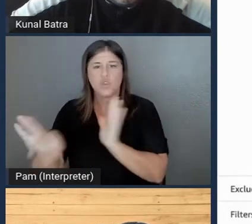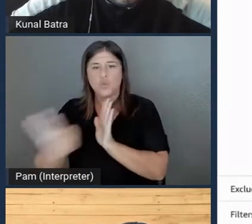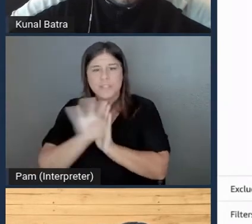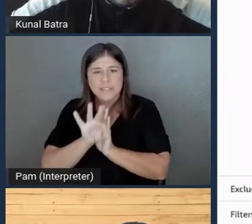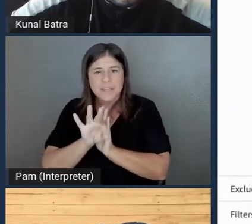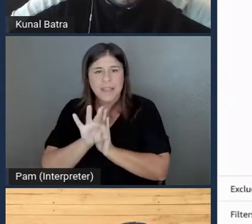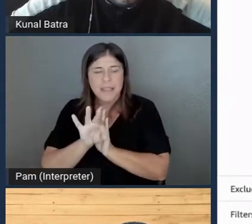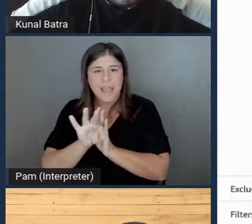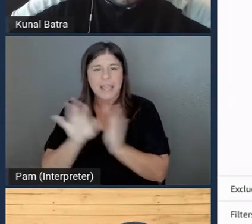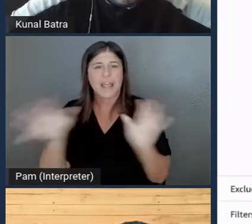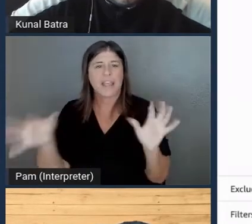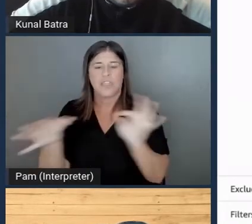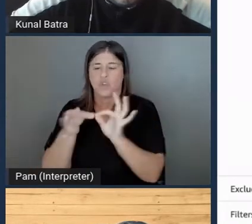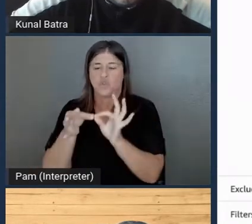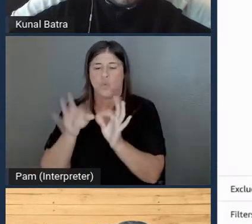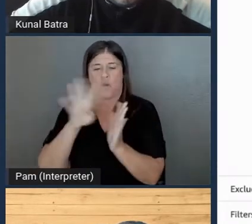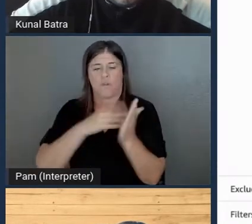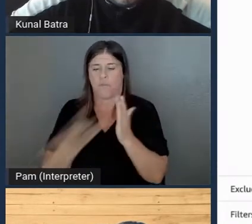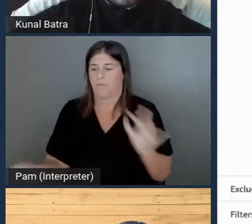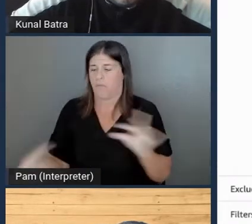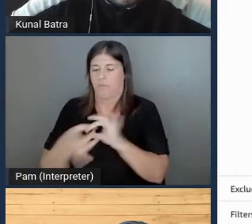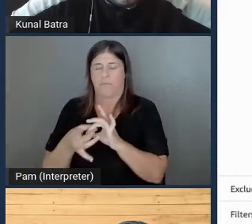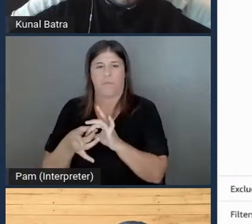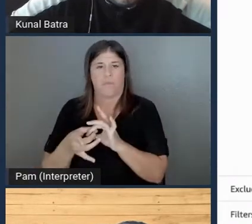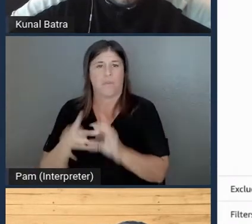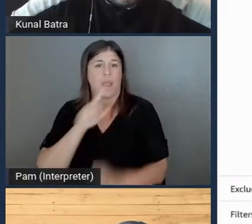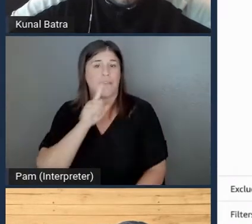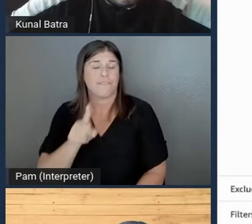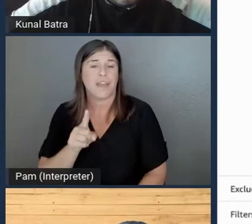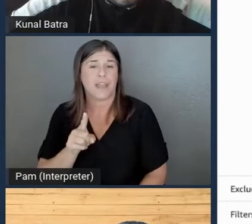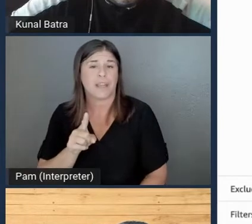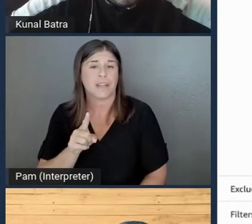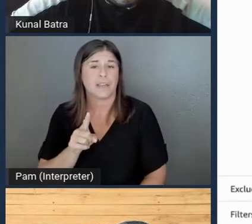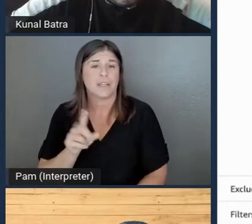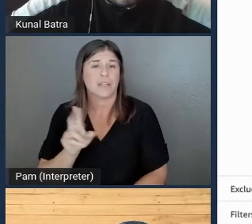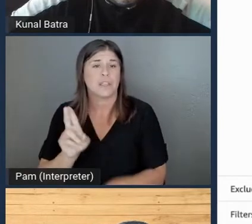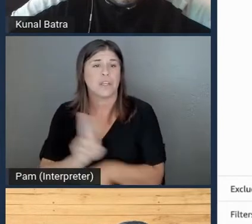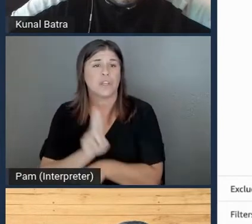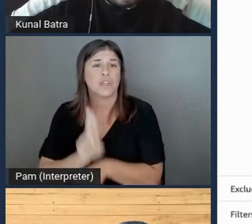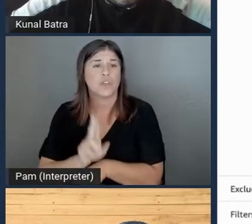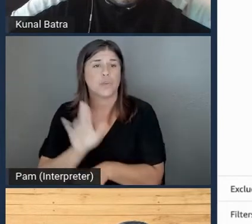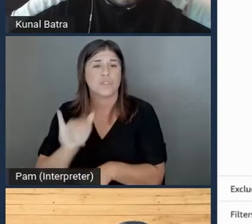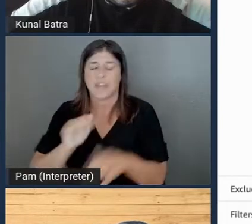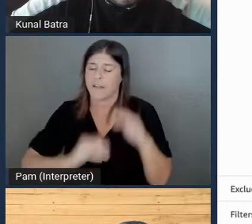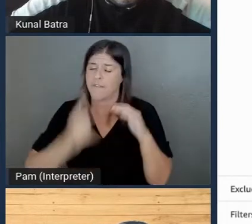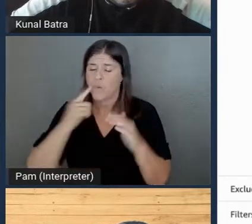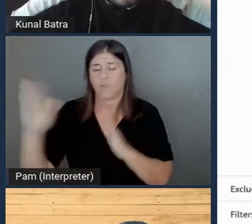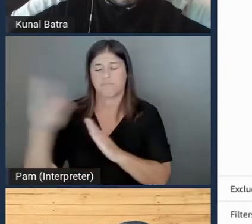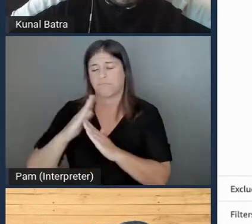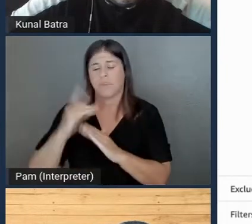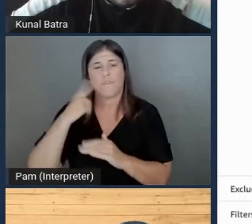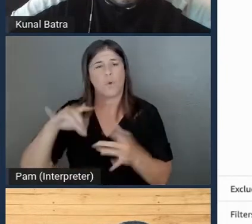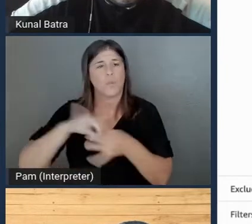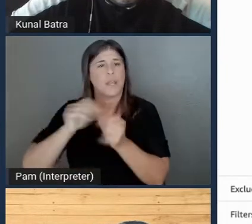or we in fact, take the diff optimization based on what we understand from the data